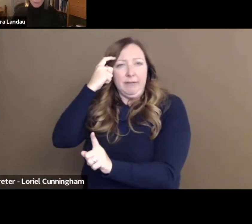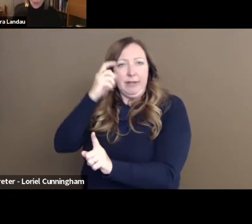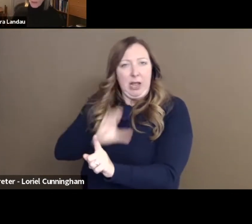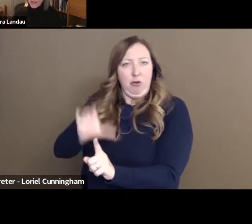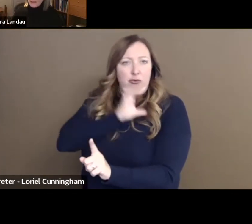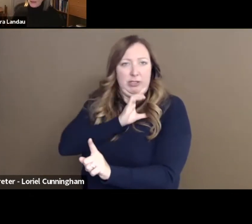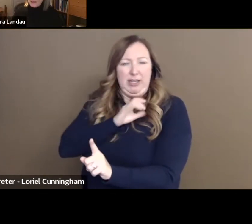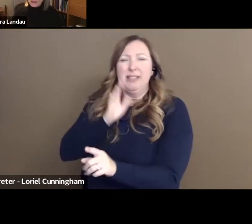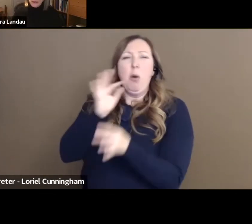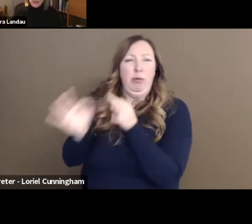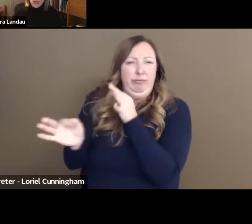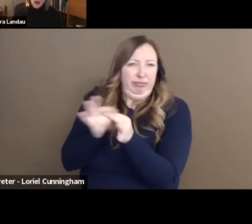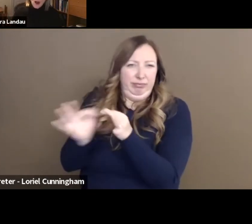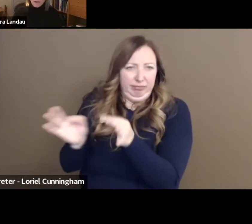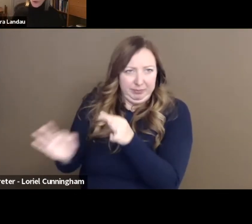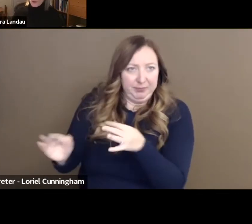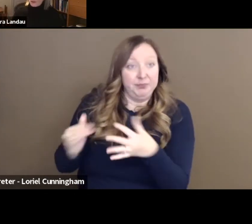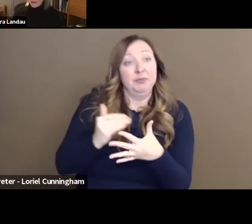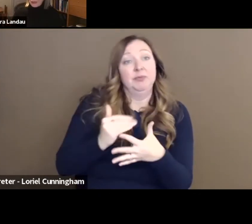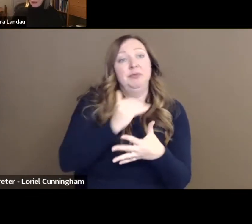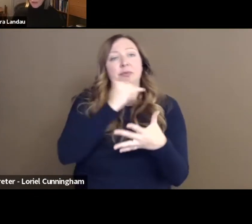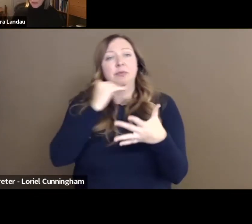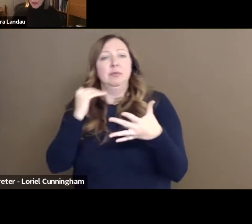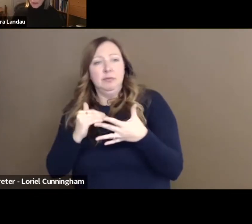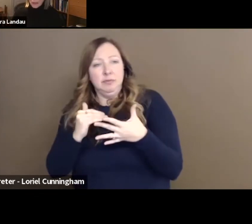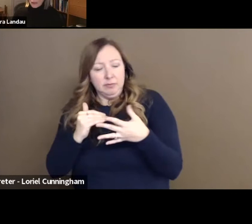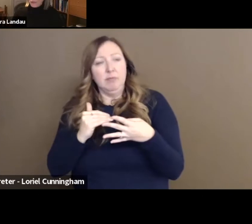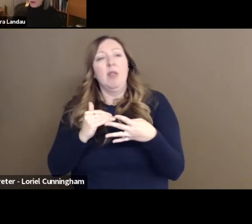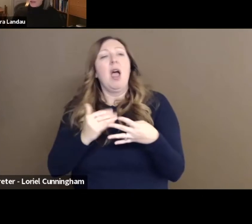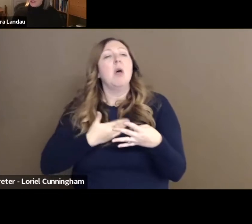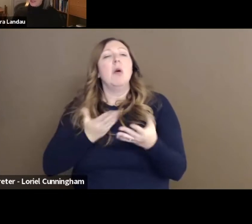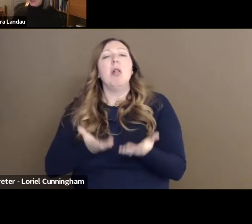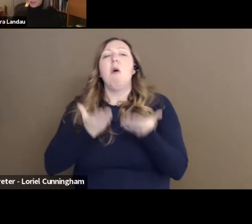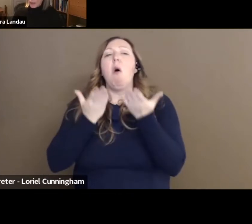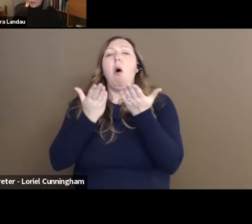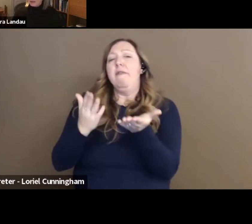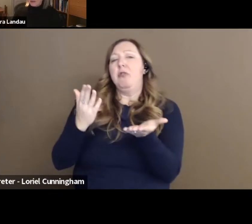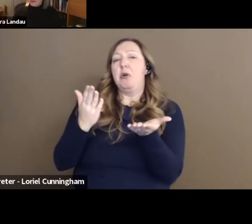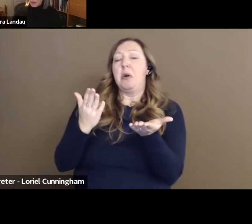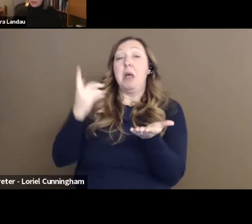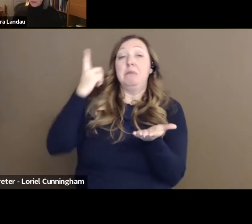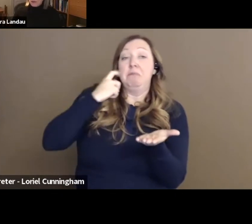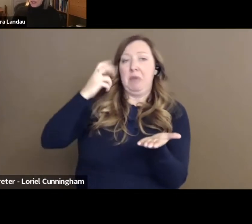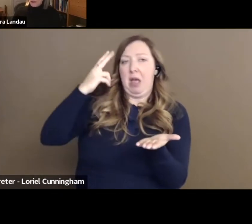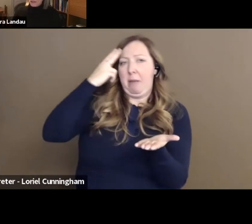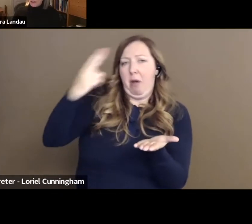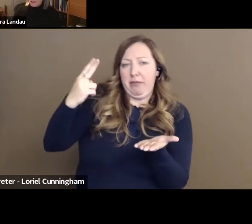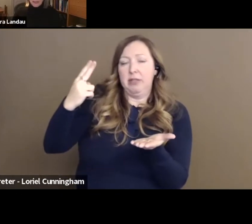i'm then going to offer you a speculative hypothesis focusing on